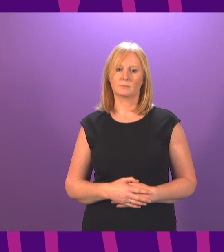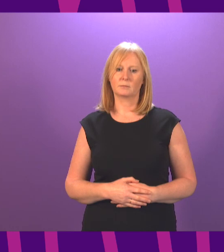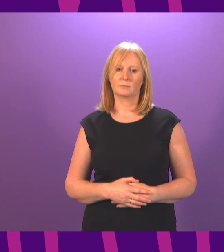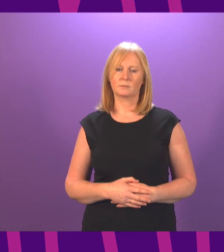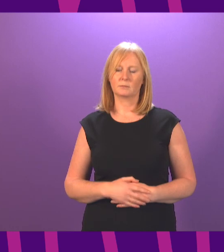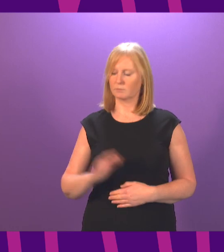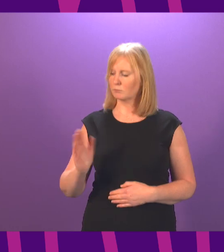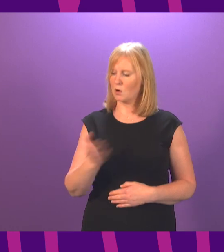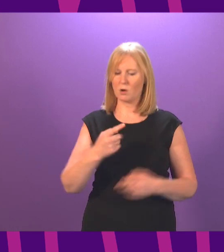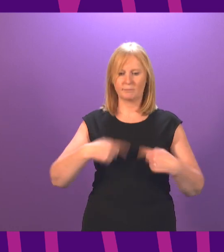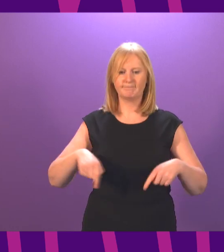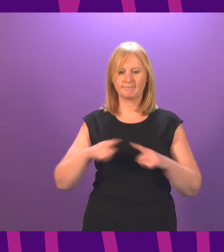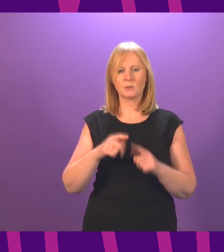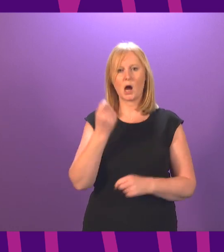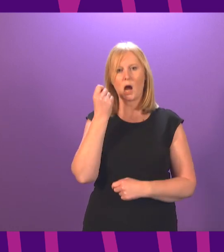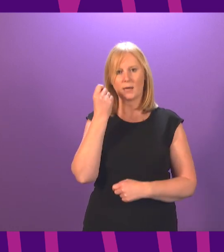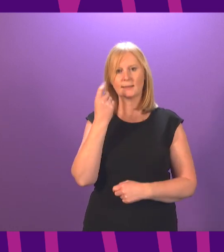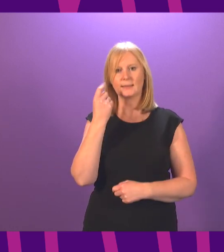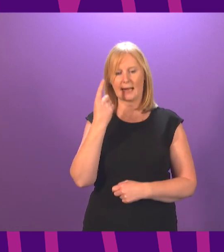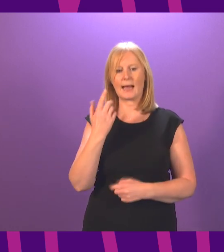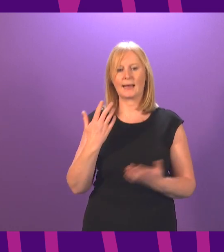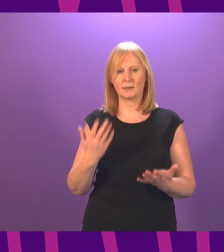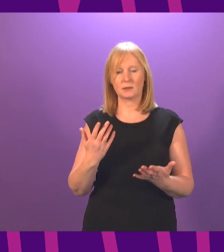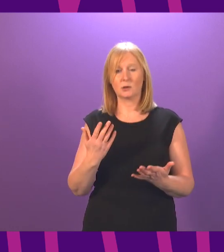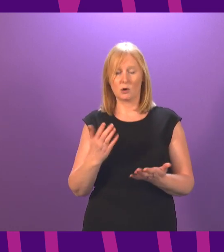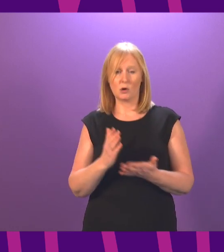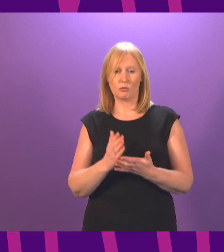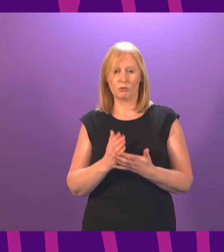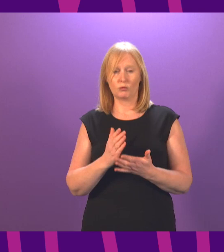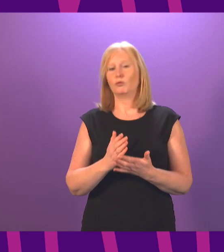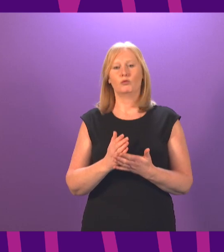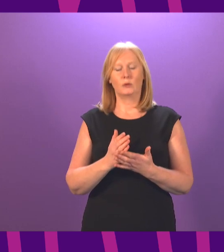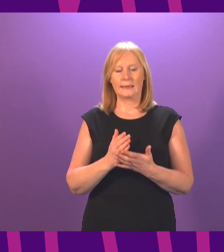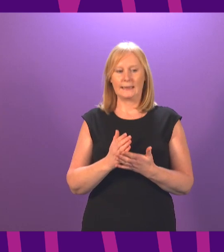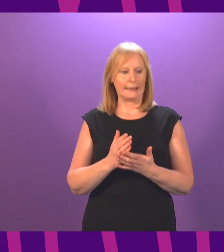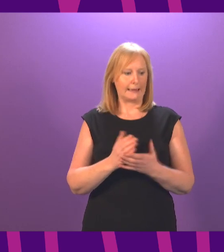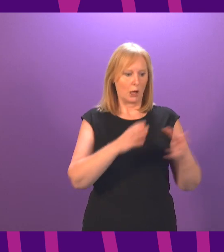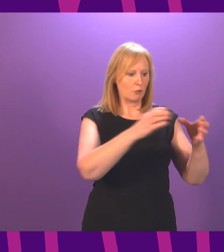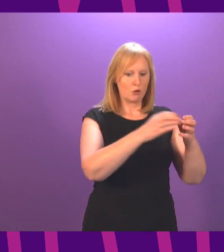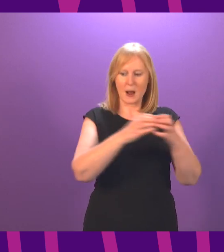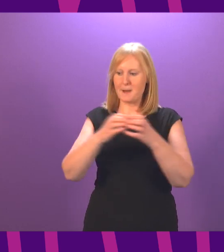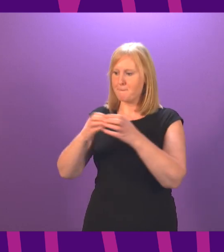All of us understand that the pandemic has possibly affected no group in our society